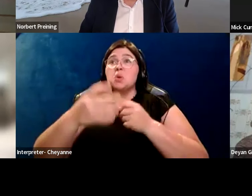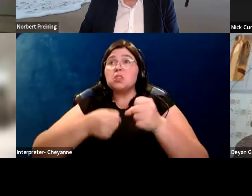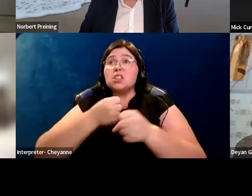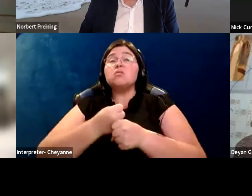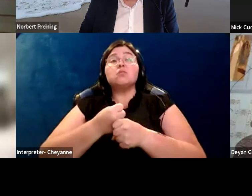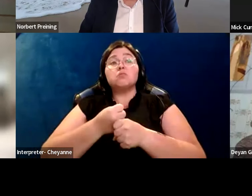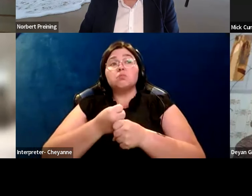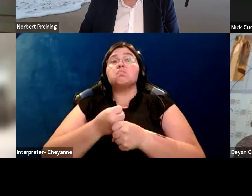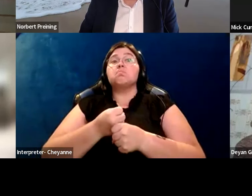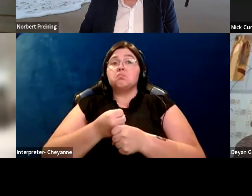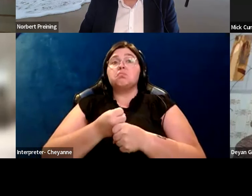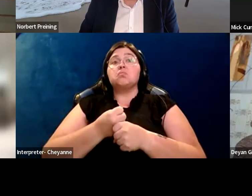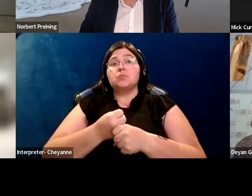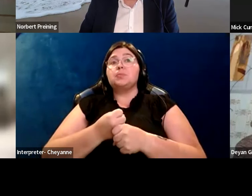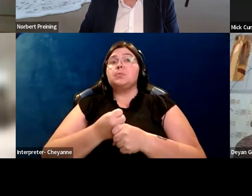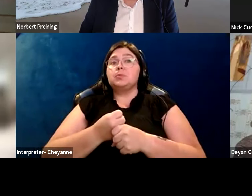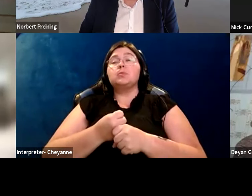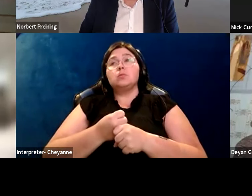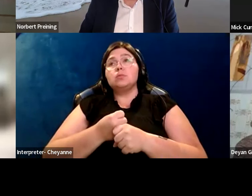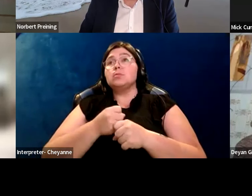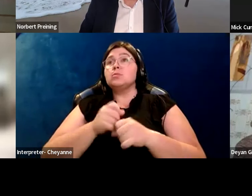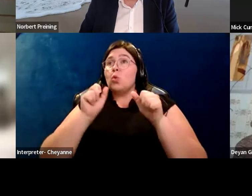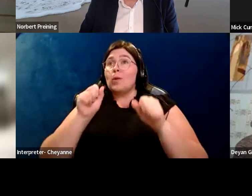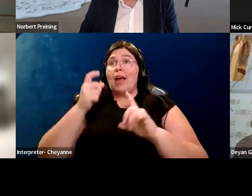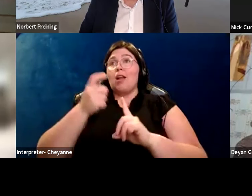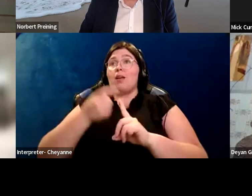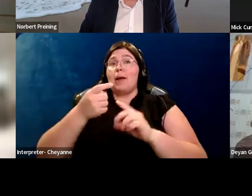we can automatically produce accessible PDFs.